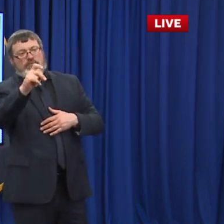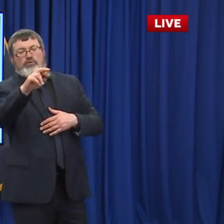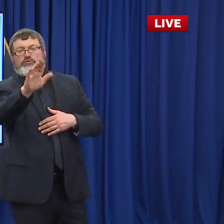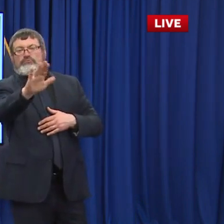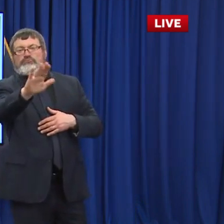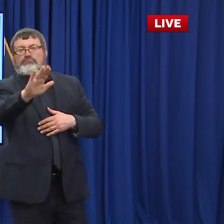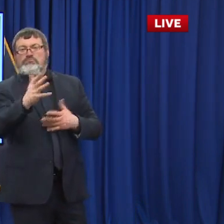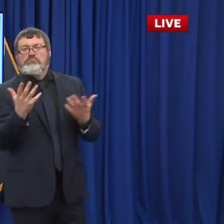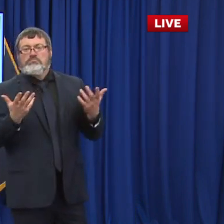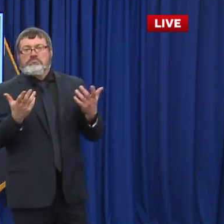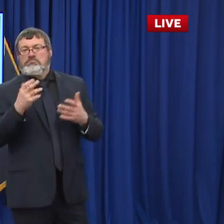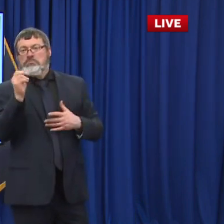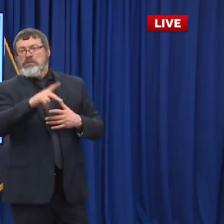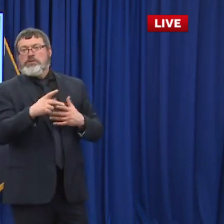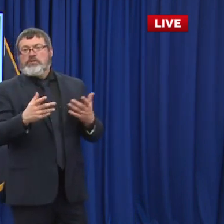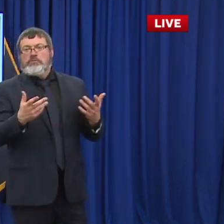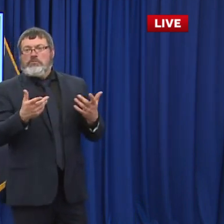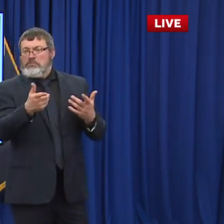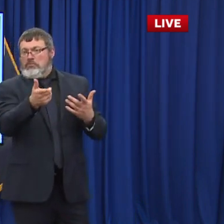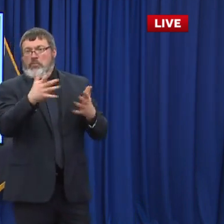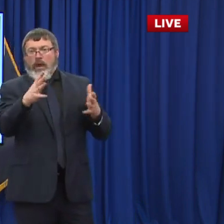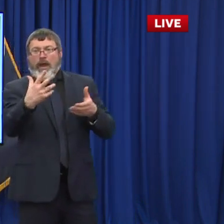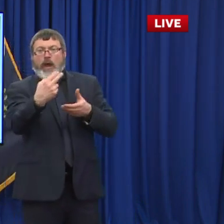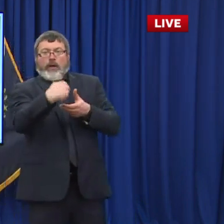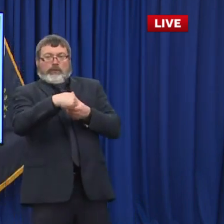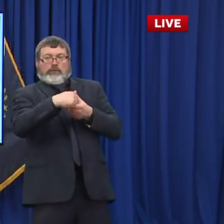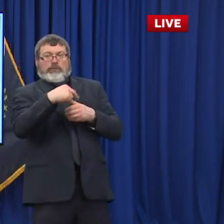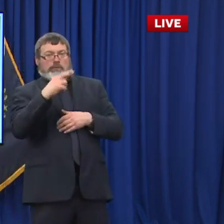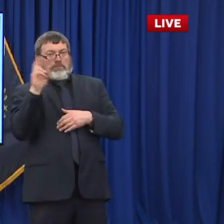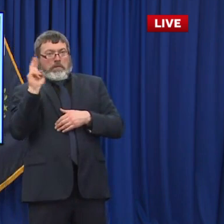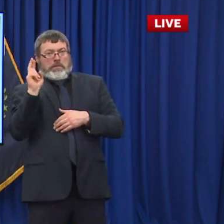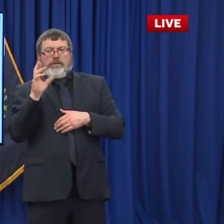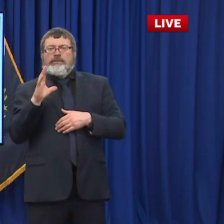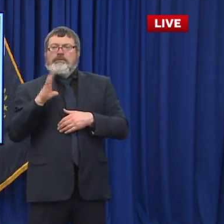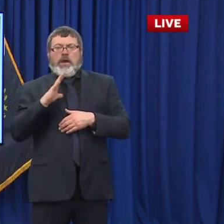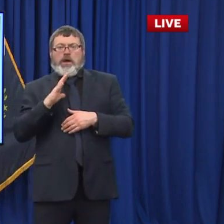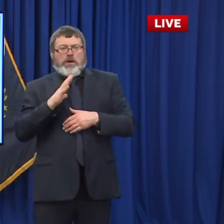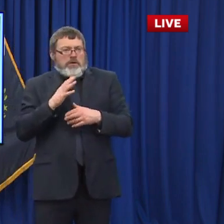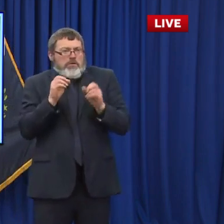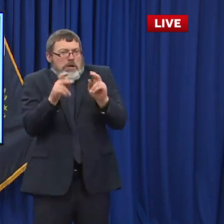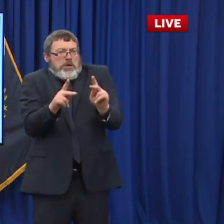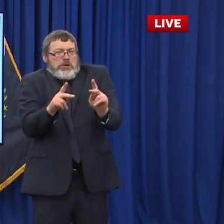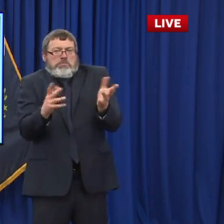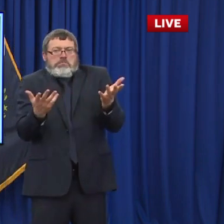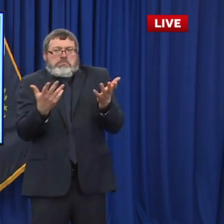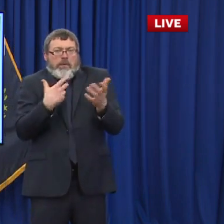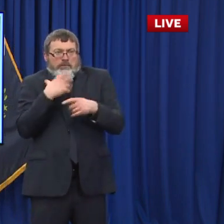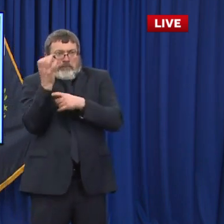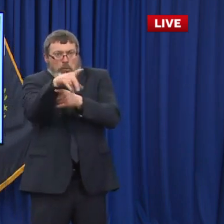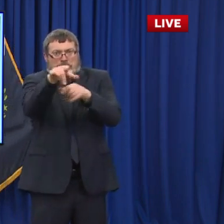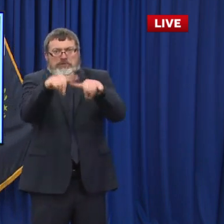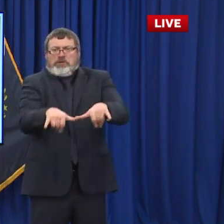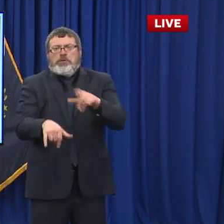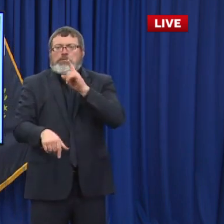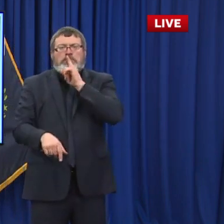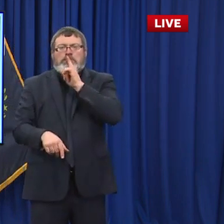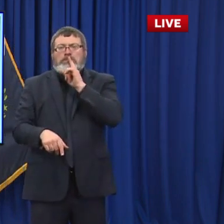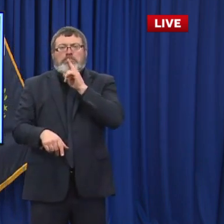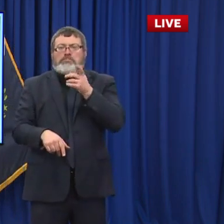YEAH, BUT SOMEONE DOES IT DOESN’T WANT TO BE PART OF A PARTY OR AN INDEPENDENT OR A DEMOCRAT IS THEIR CHOICE THAT’S FINE.